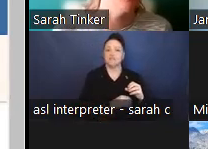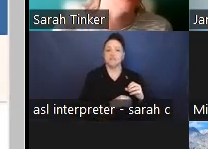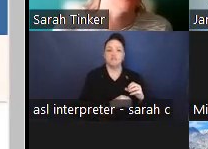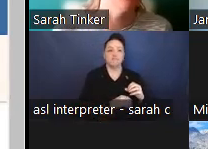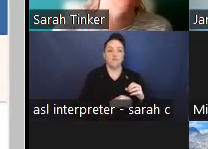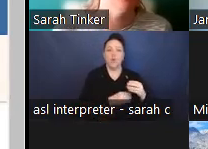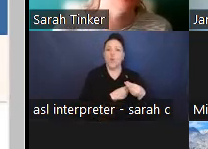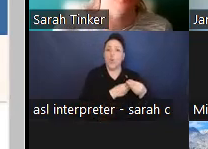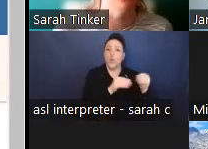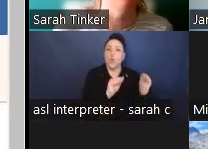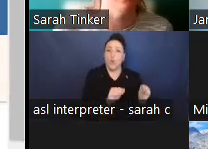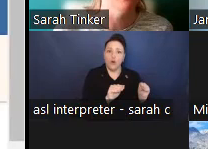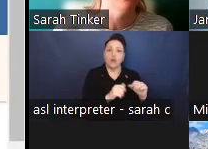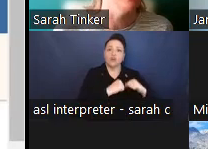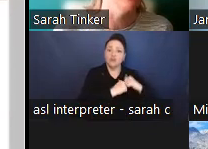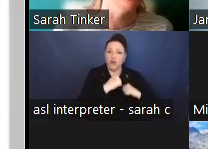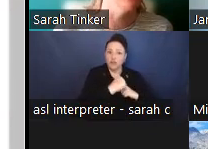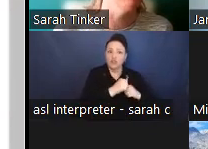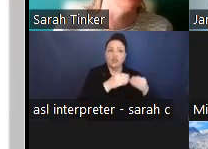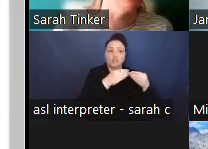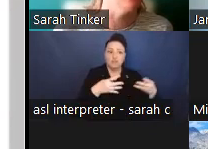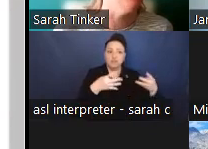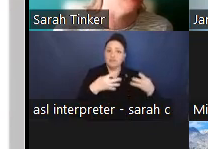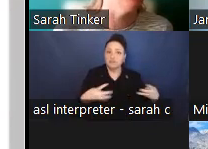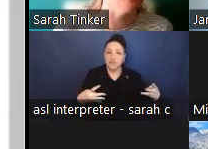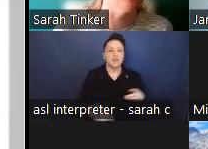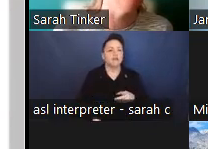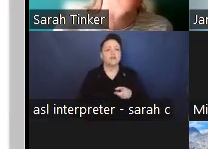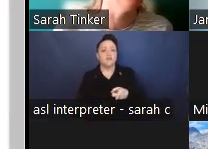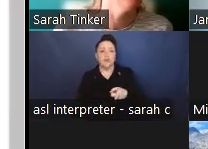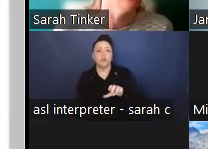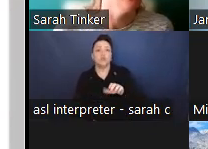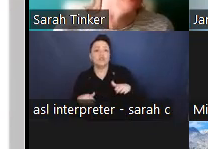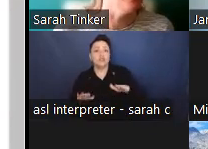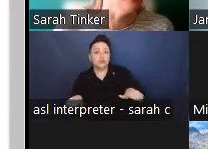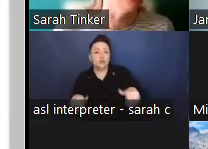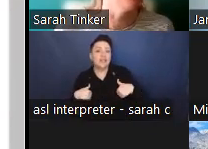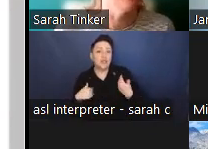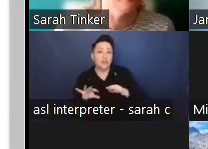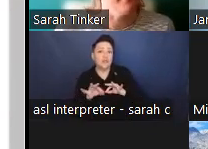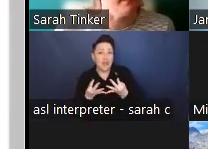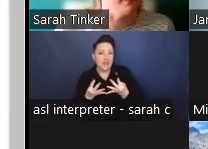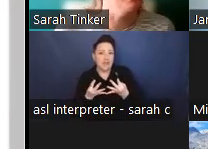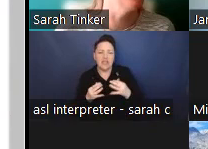families doesn't mean child welfare. It has stuff in here about you know other topics developmental